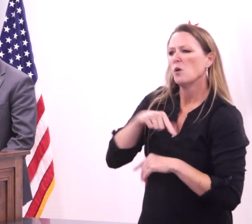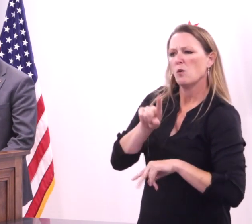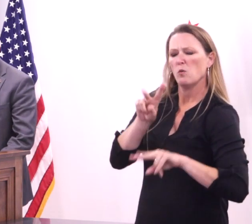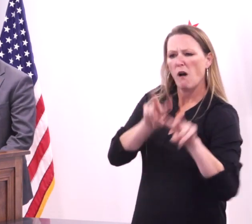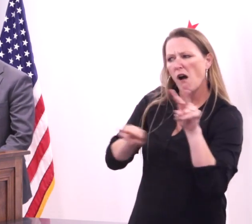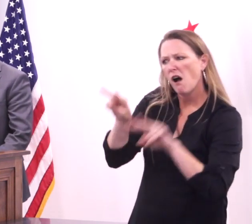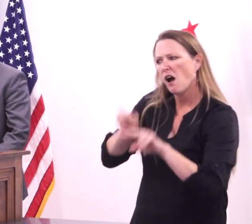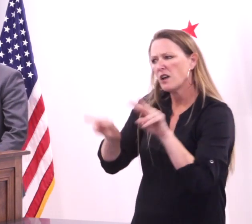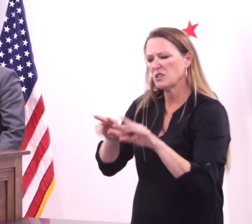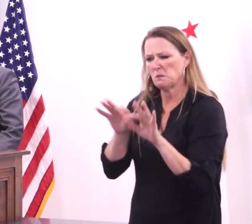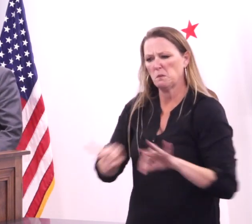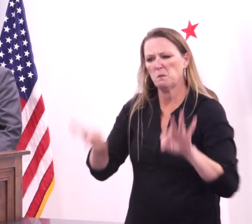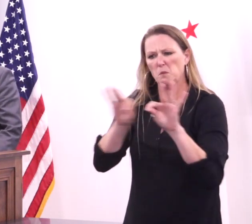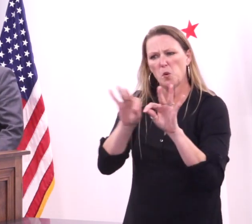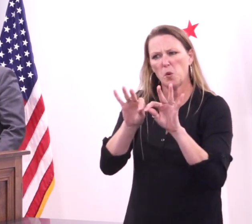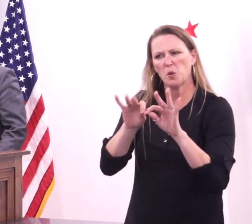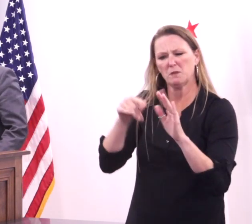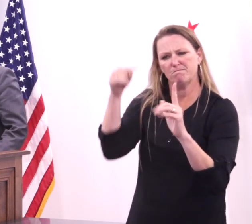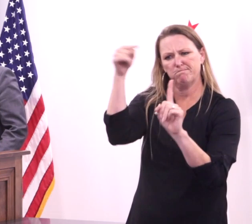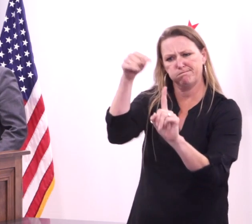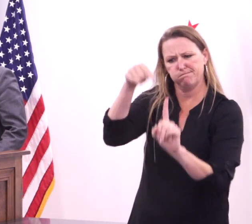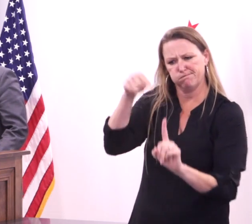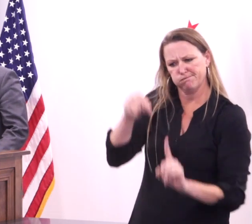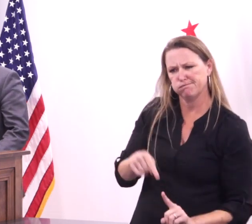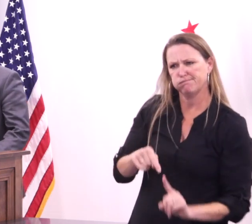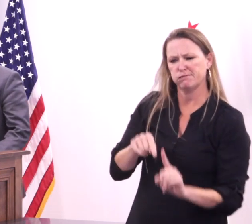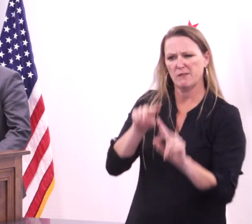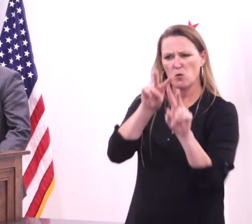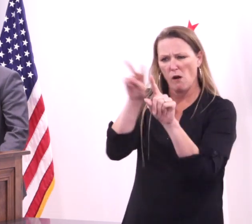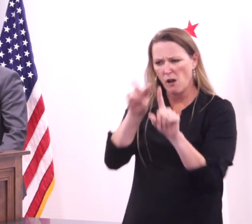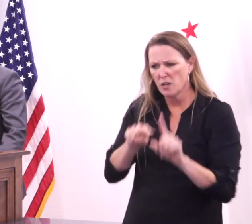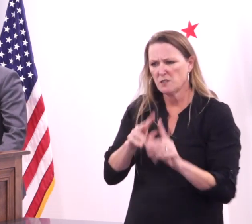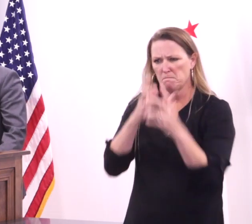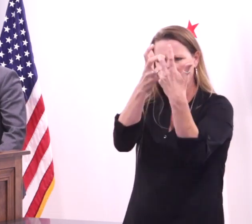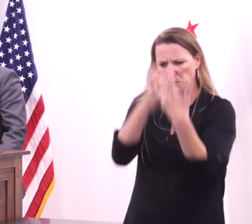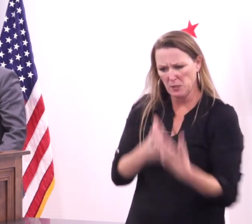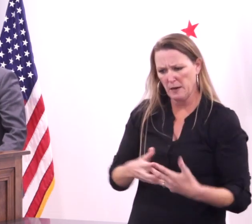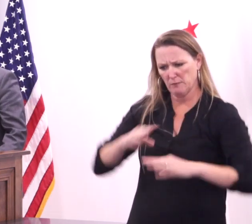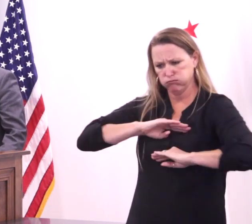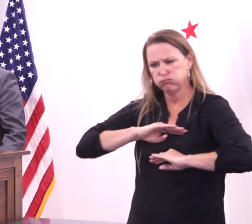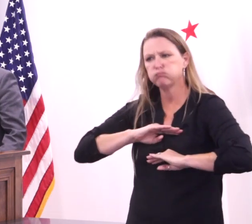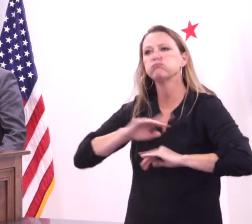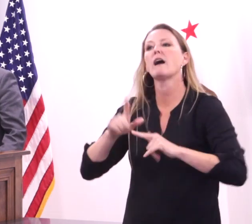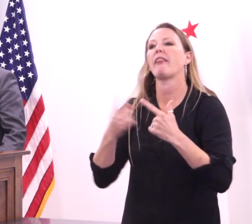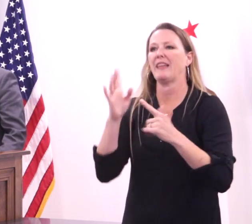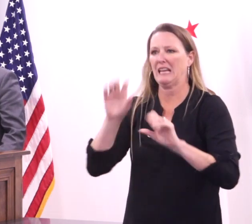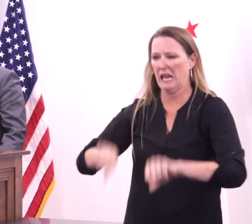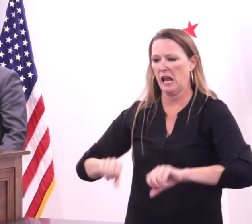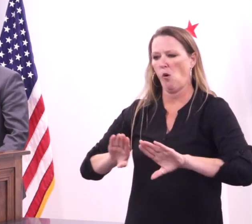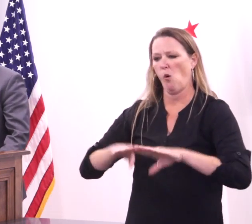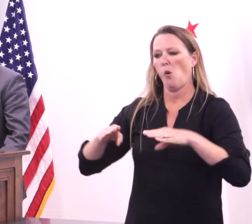You will see how we intend to open systematically, with different requirements under each phase.